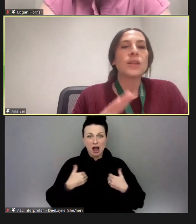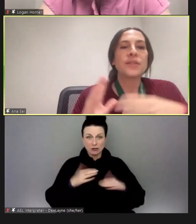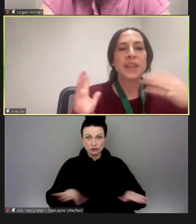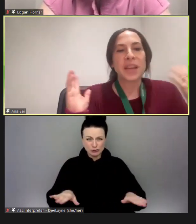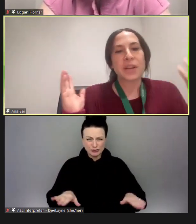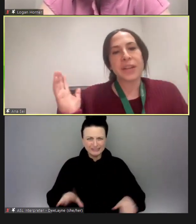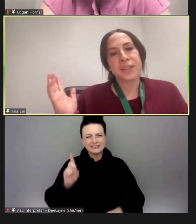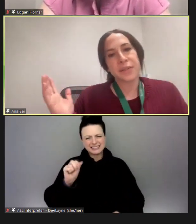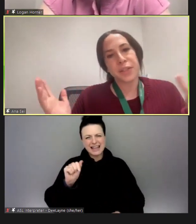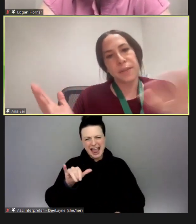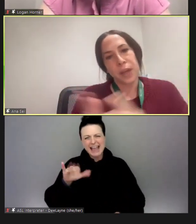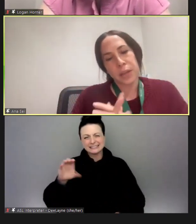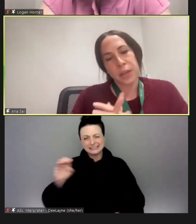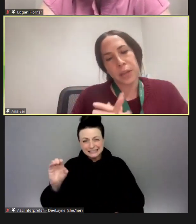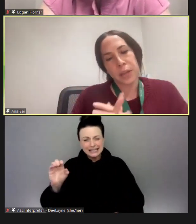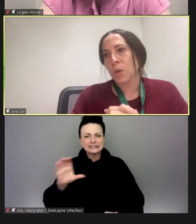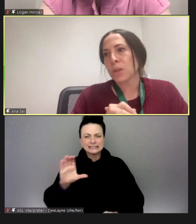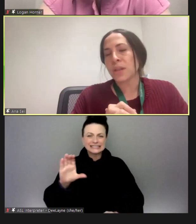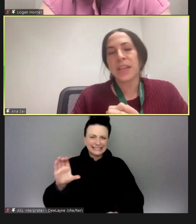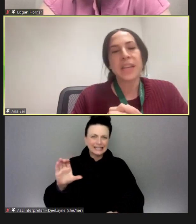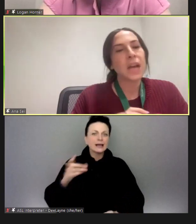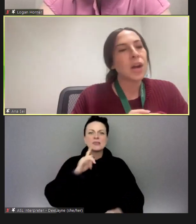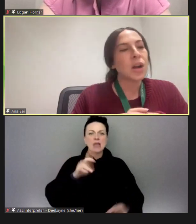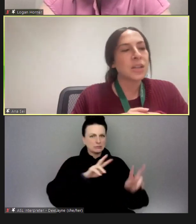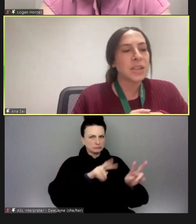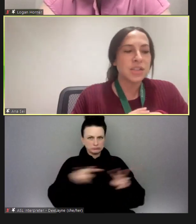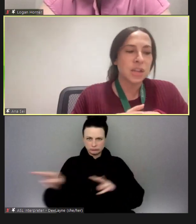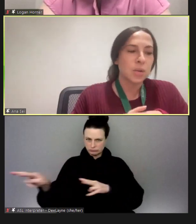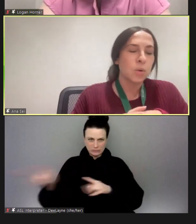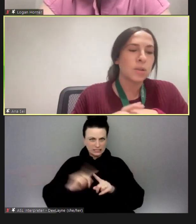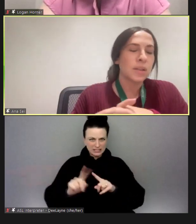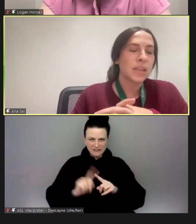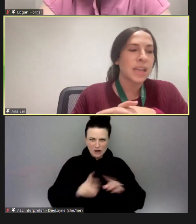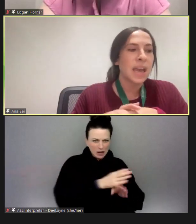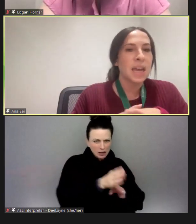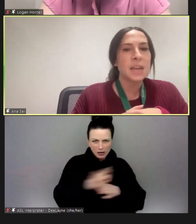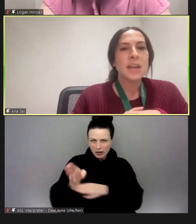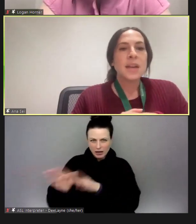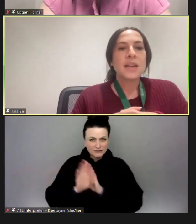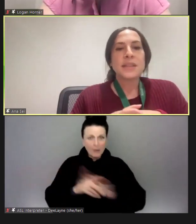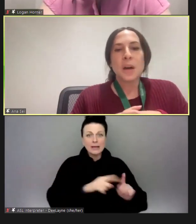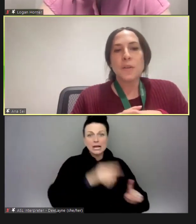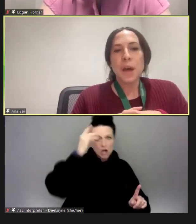the areas of development we're looking